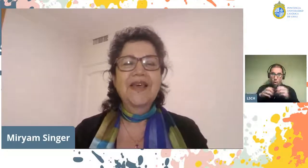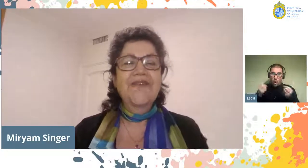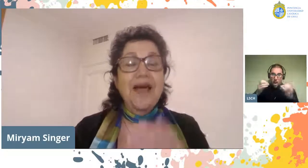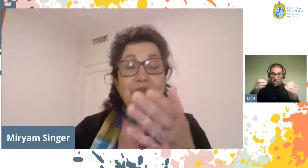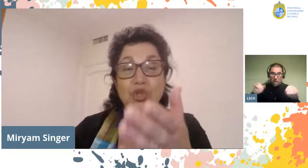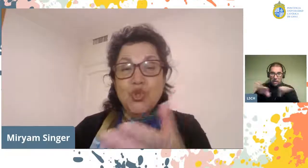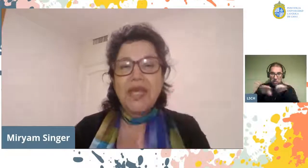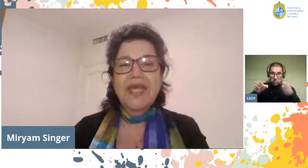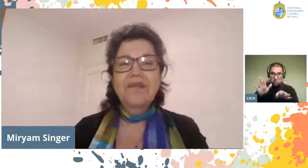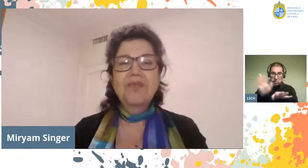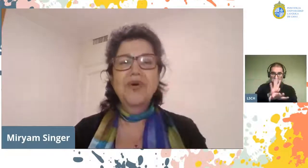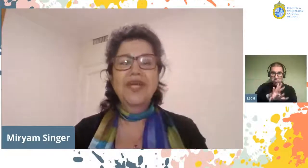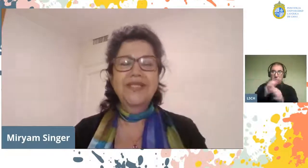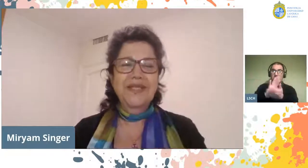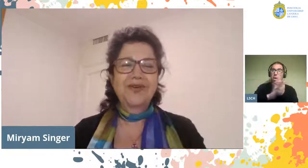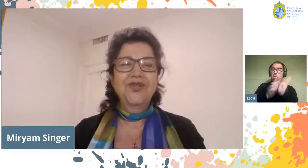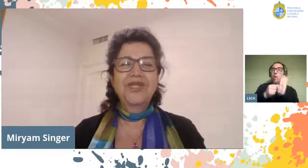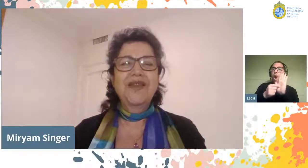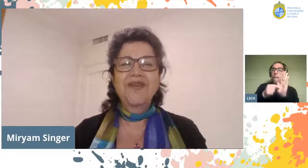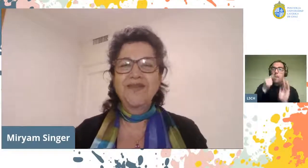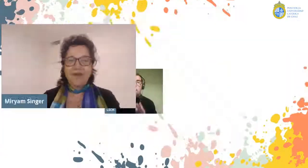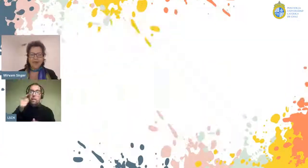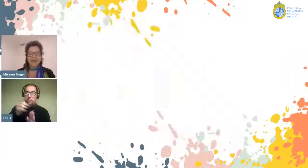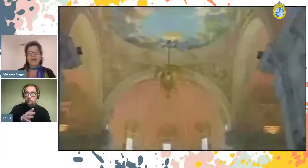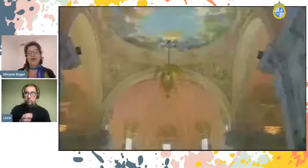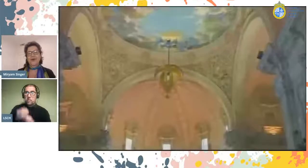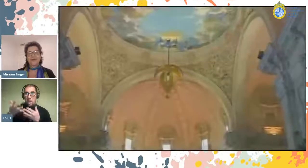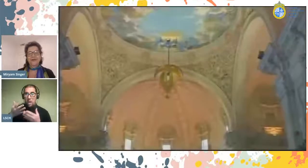Let's look at an example that is kept alive so far.